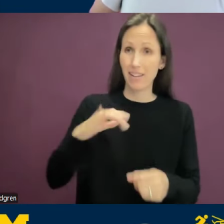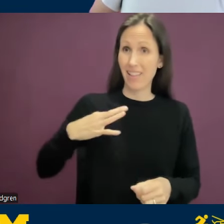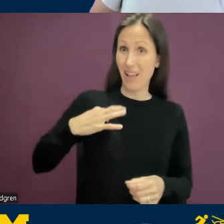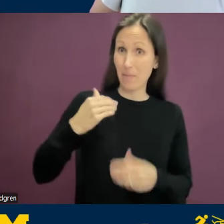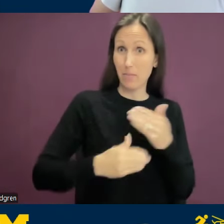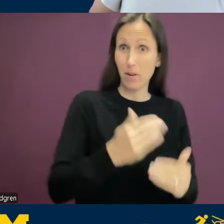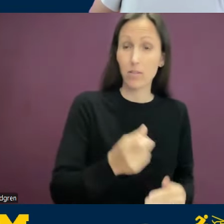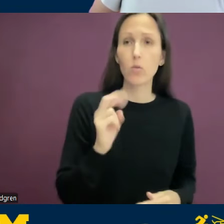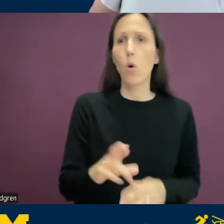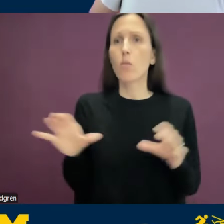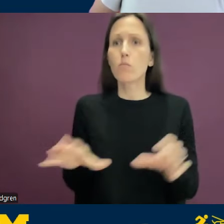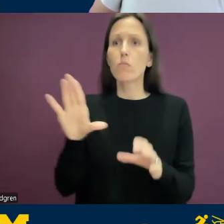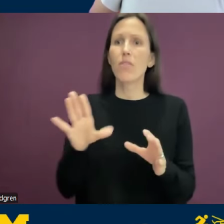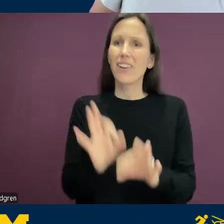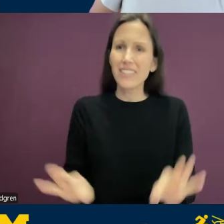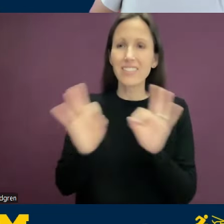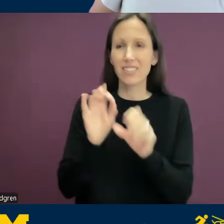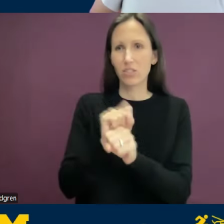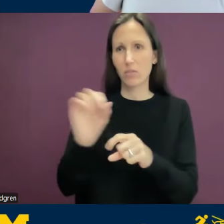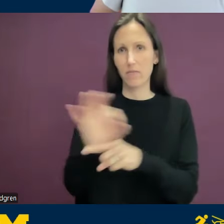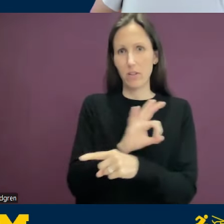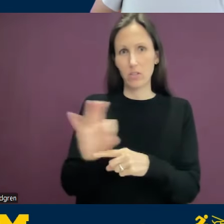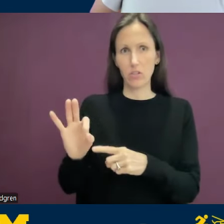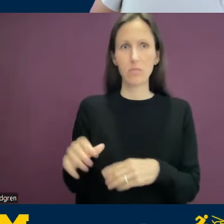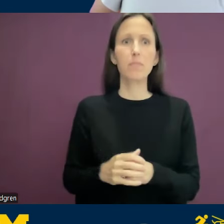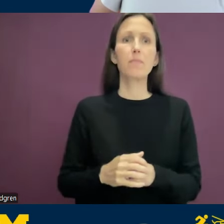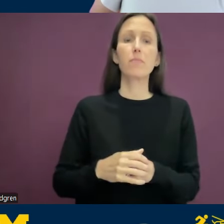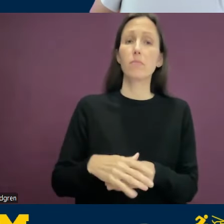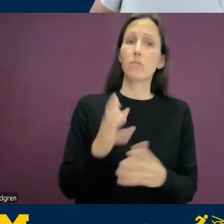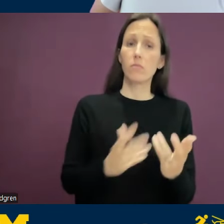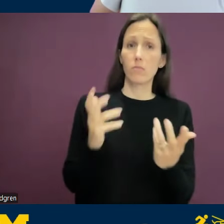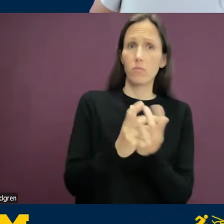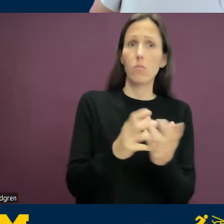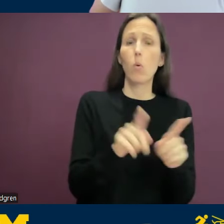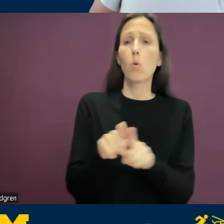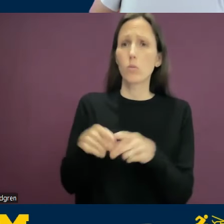or to perform essential job functions. Accommodations also enable employees to participate